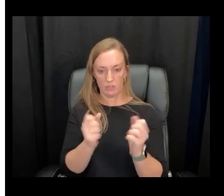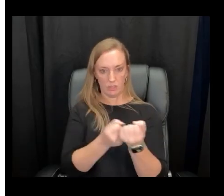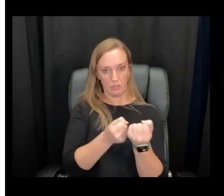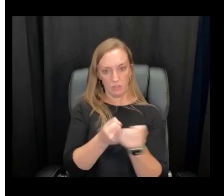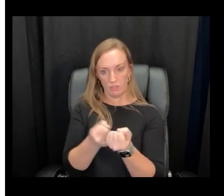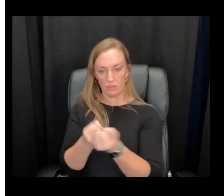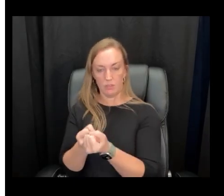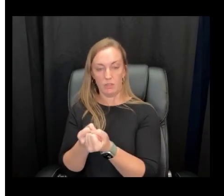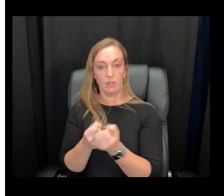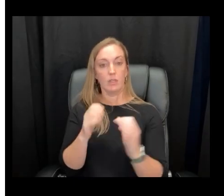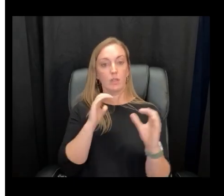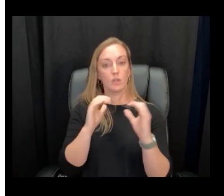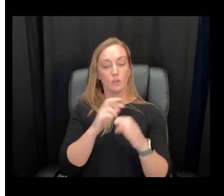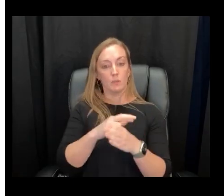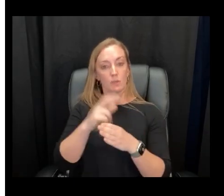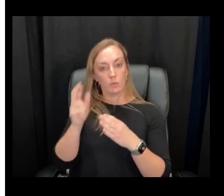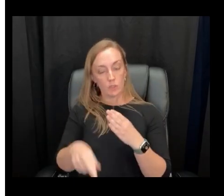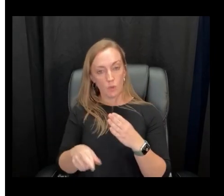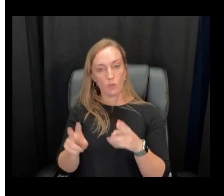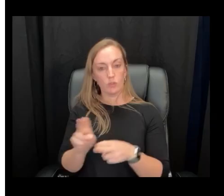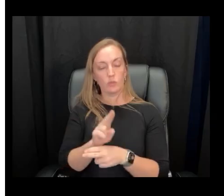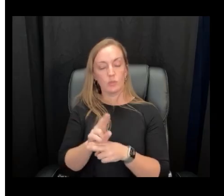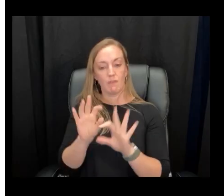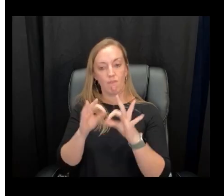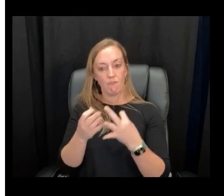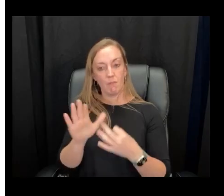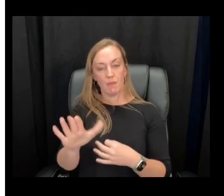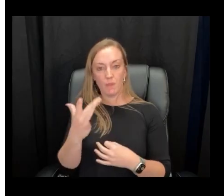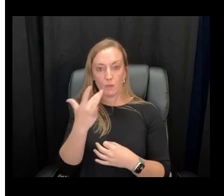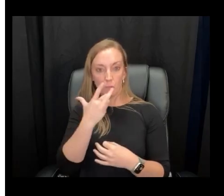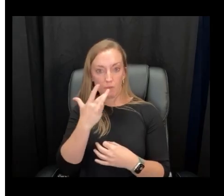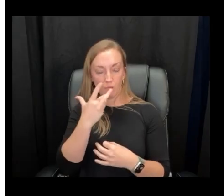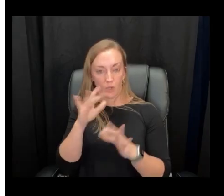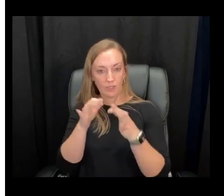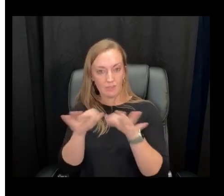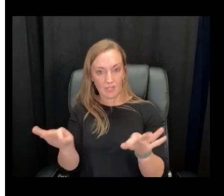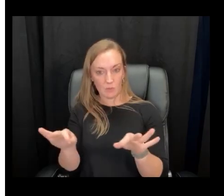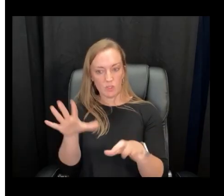them at every step, families can better support their child's learning and understand